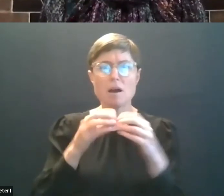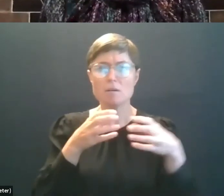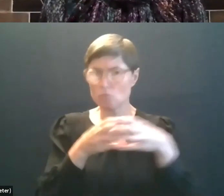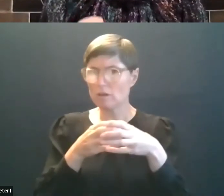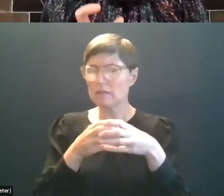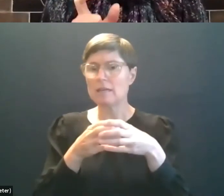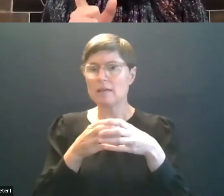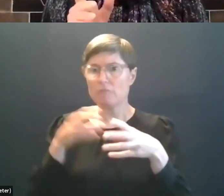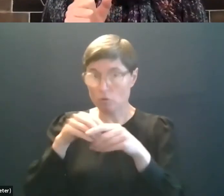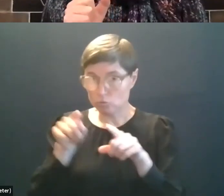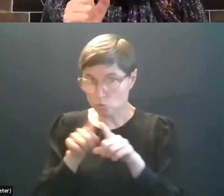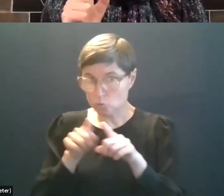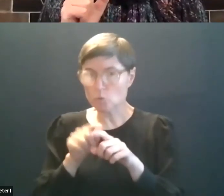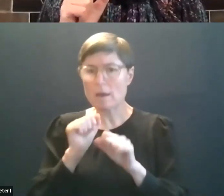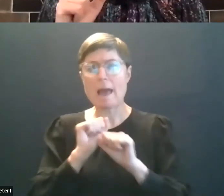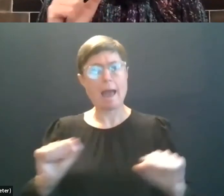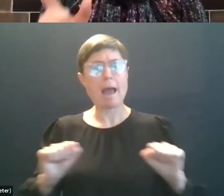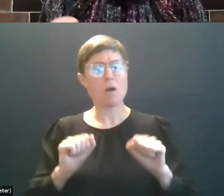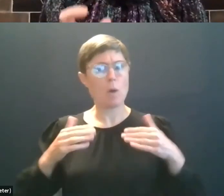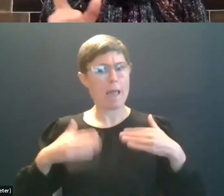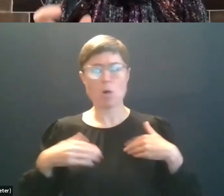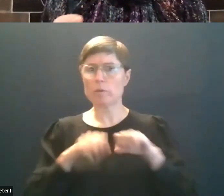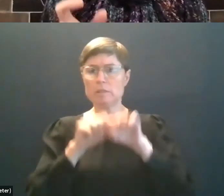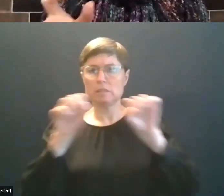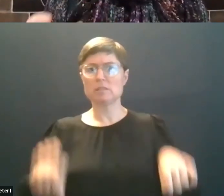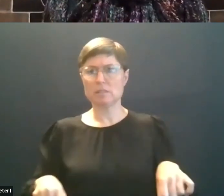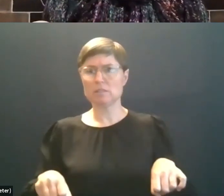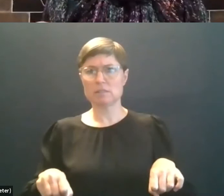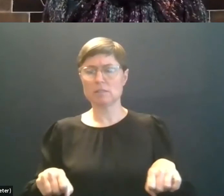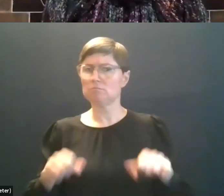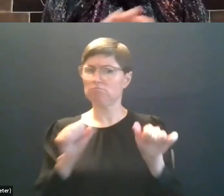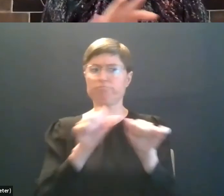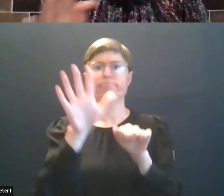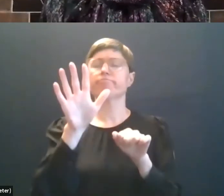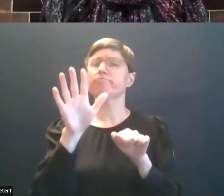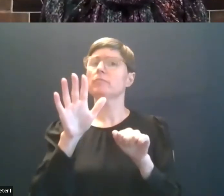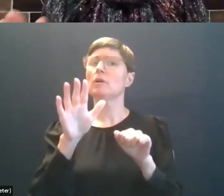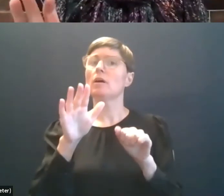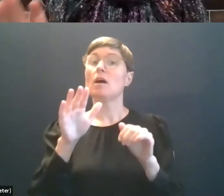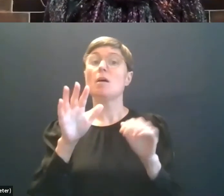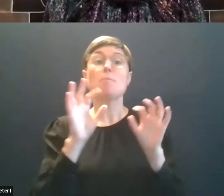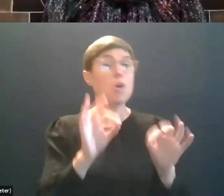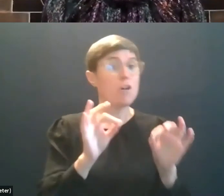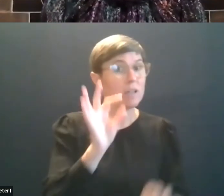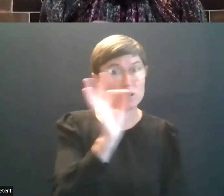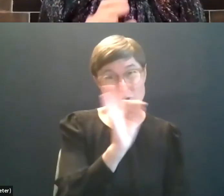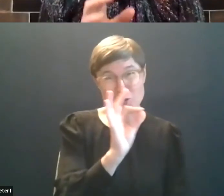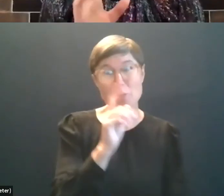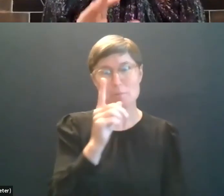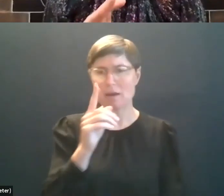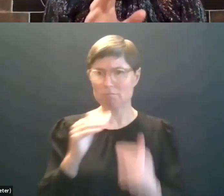care system is an equitable and accessible one. Is it perfect? No, it's not. But the